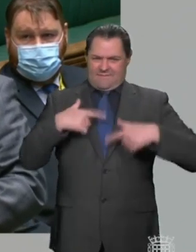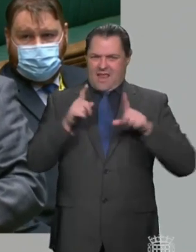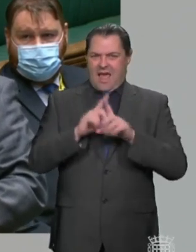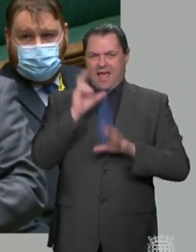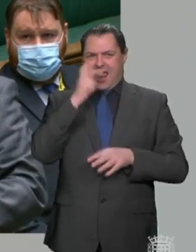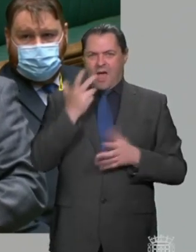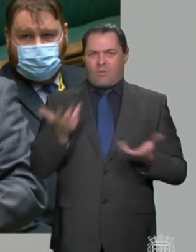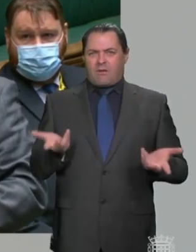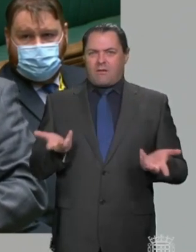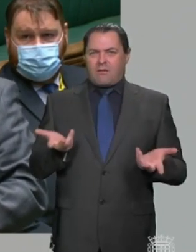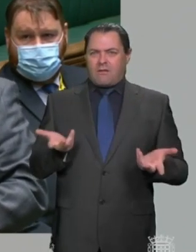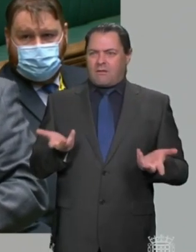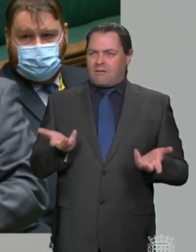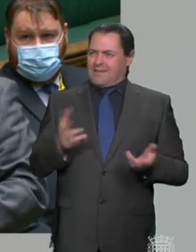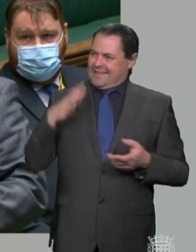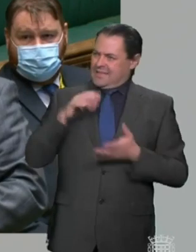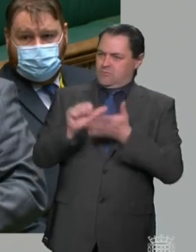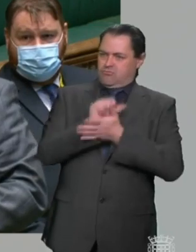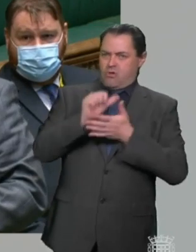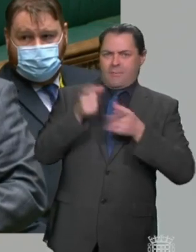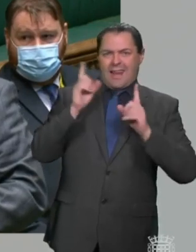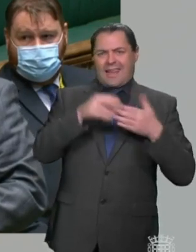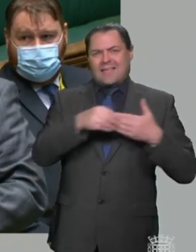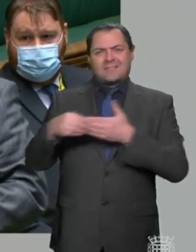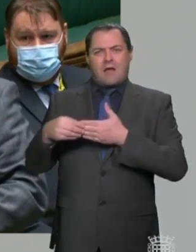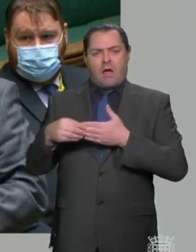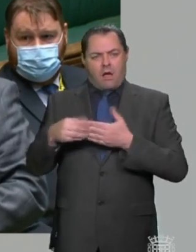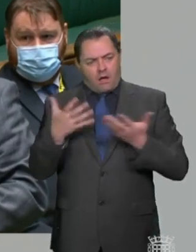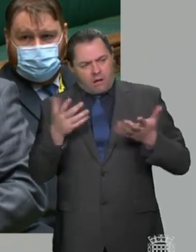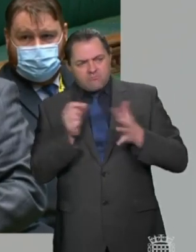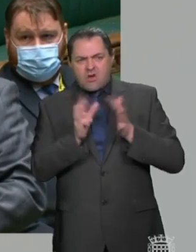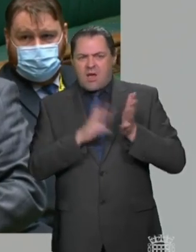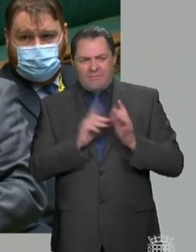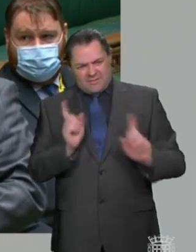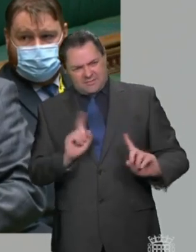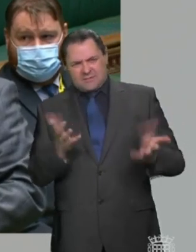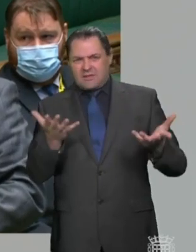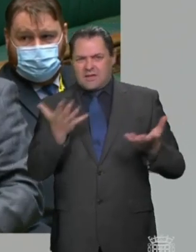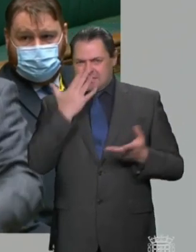country needed leadership most the Prime Minister was missing in action? Thousands have paid the